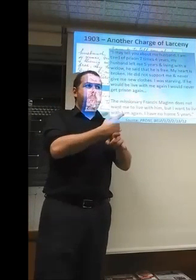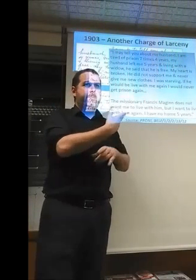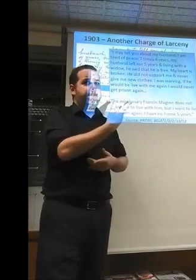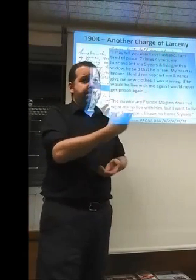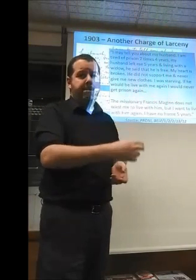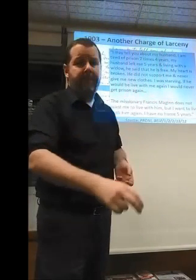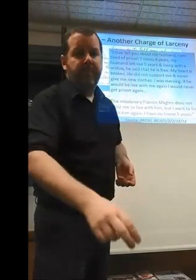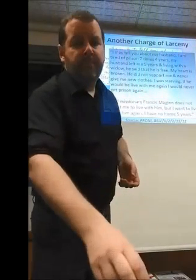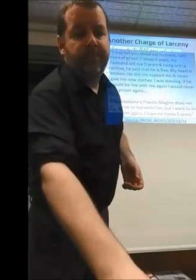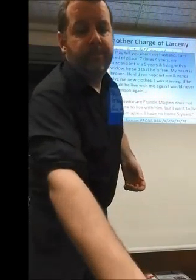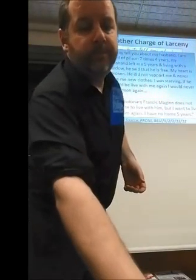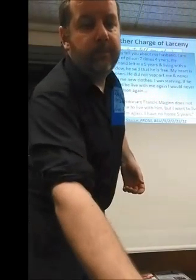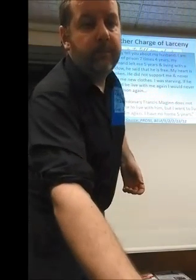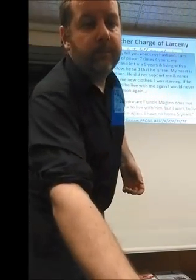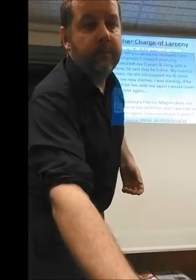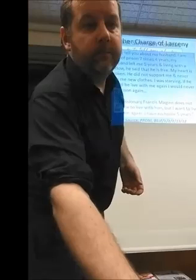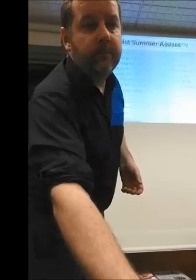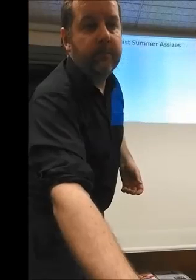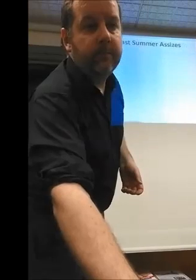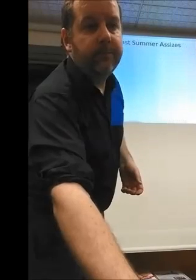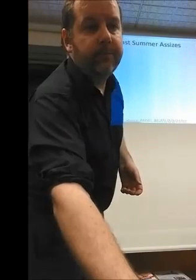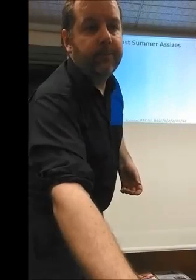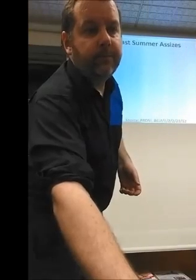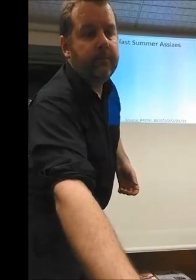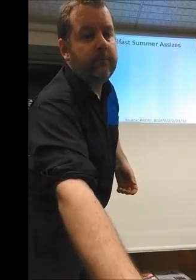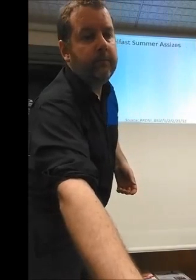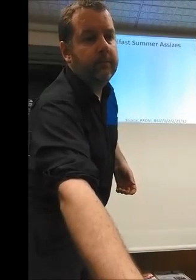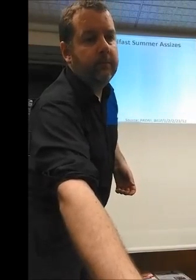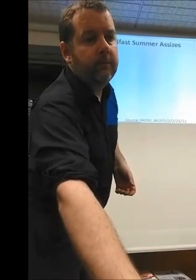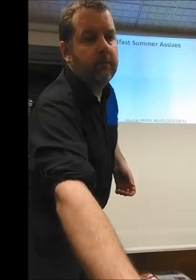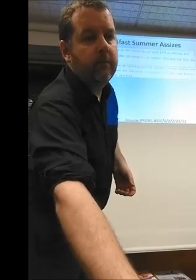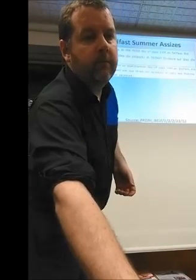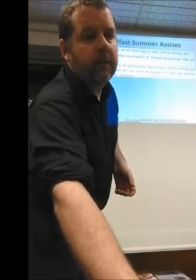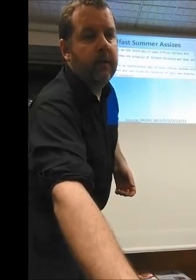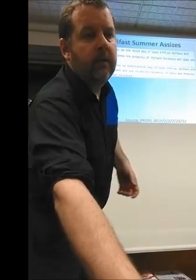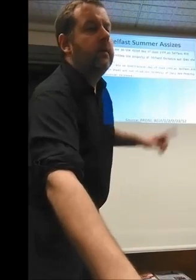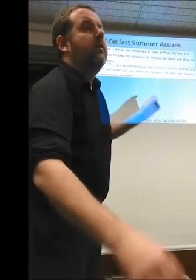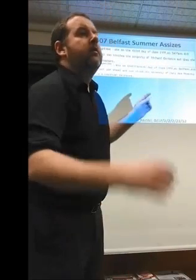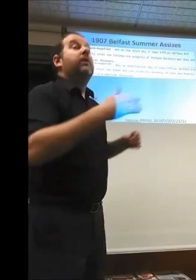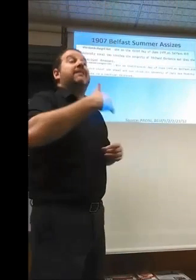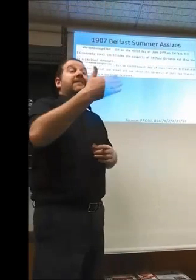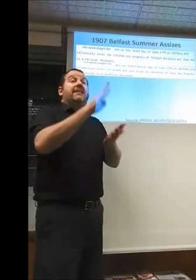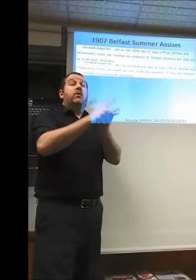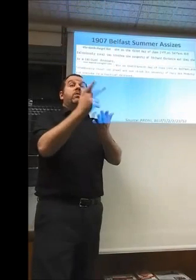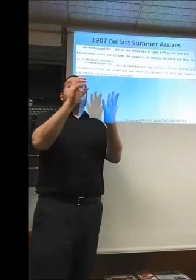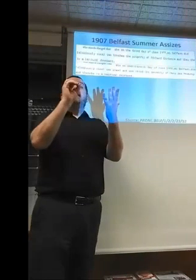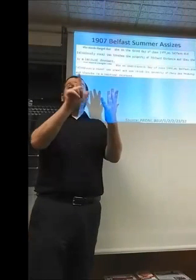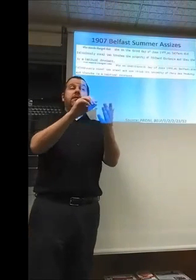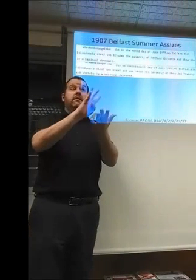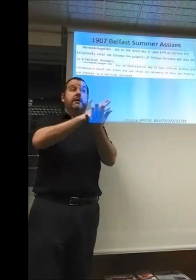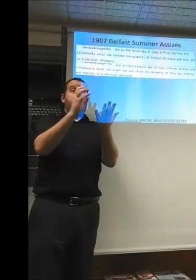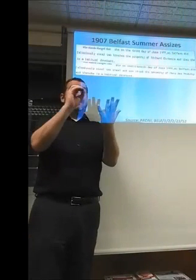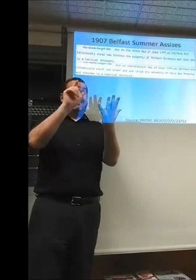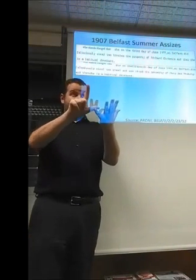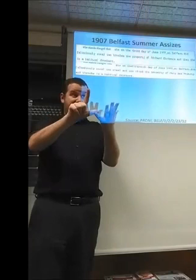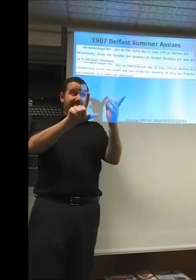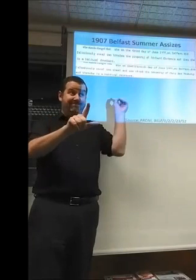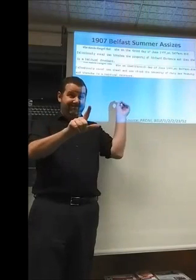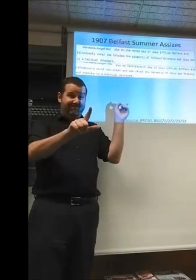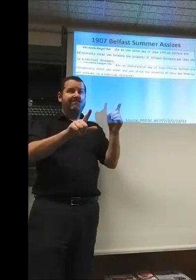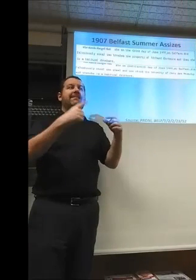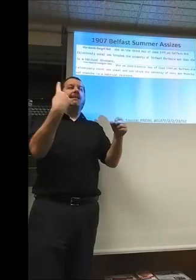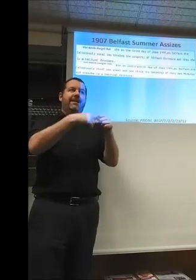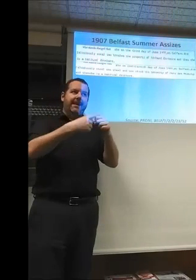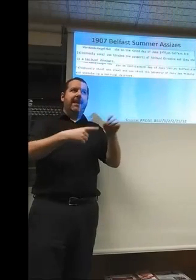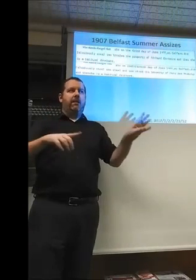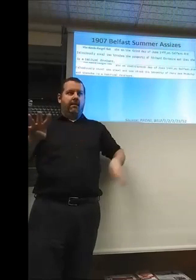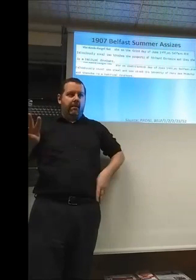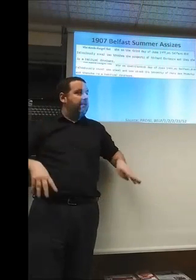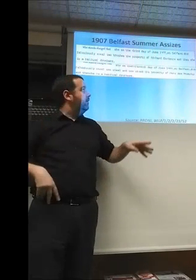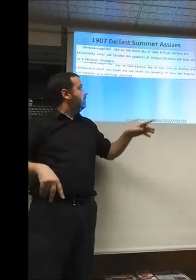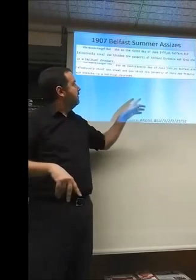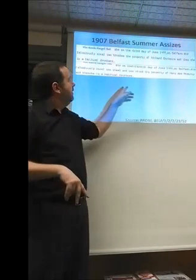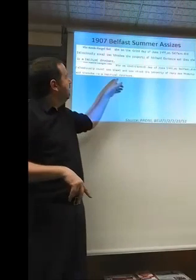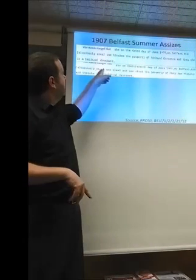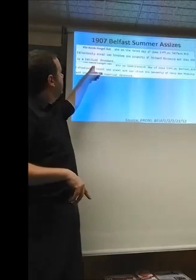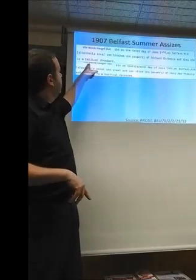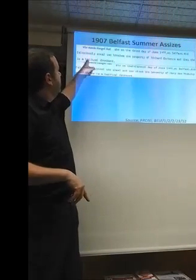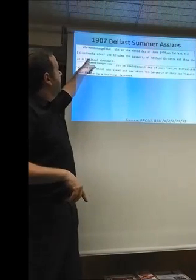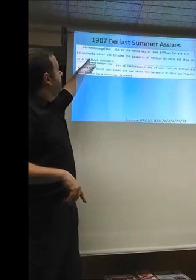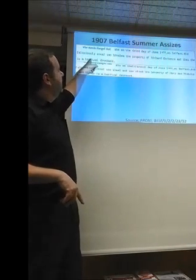start talking about this man.. woman (interpreter error).